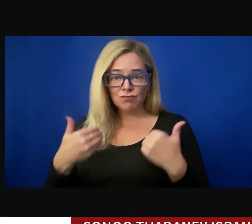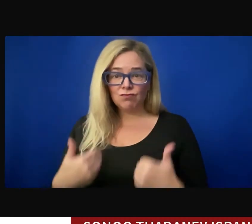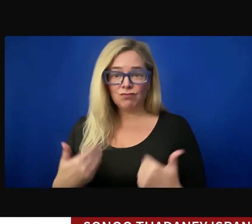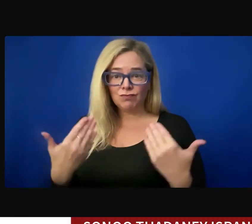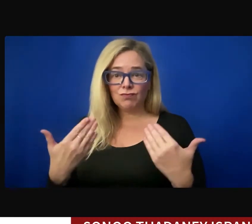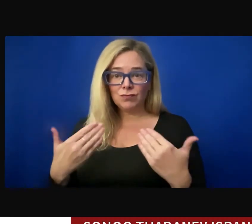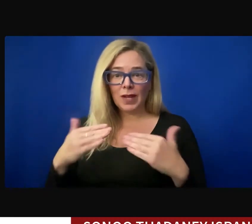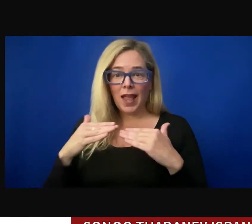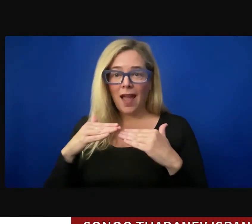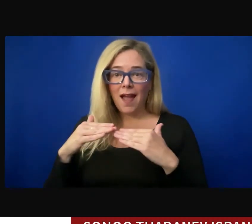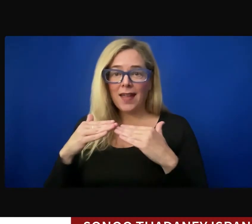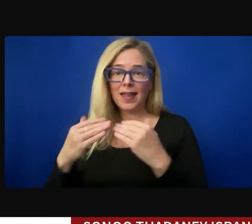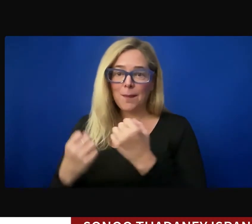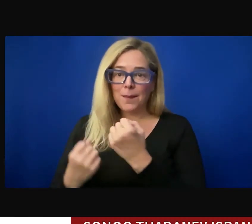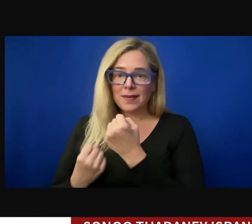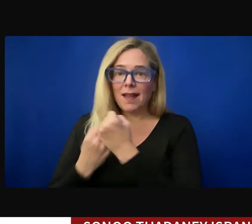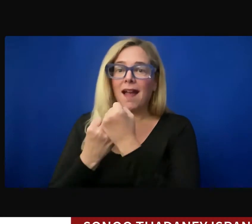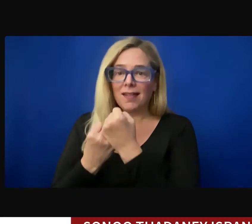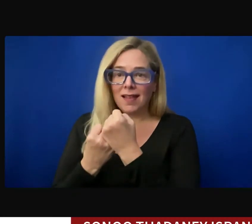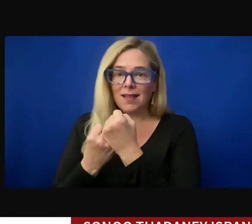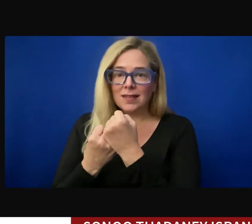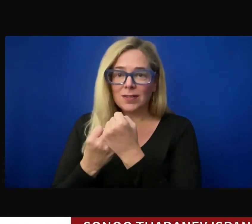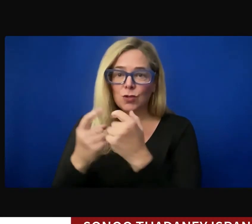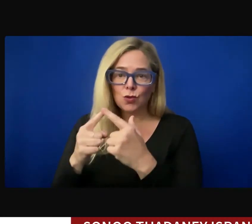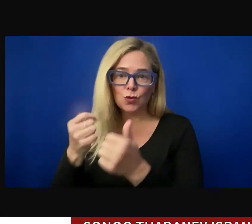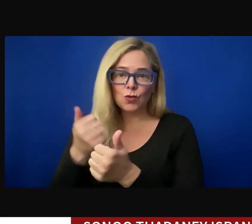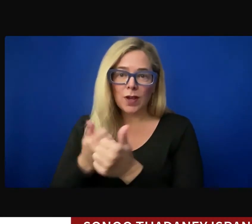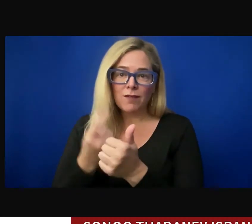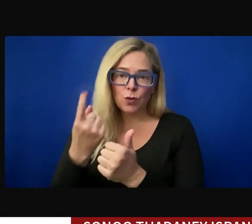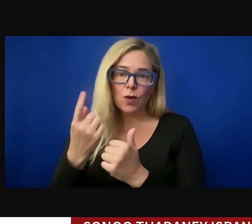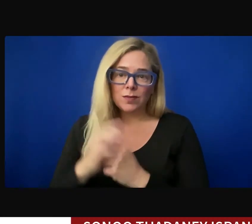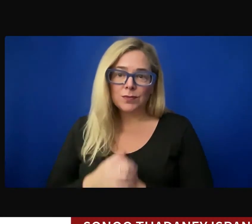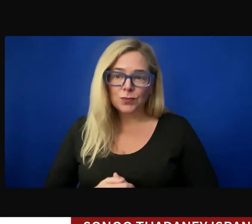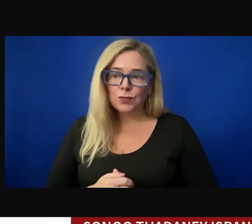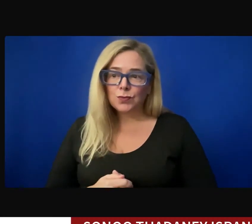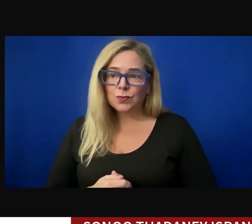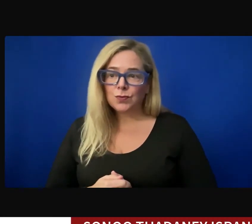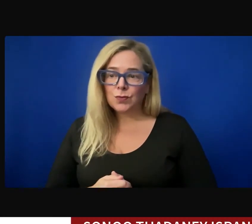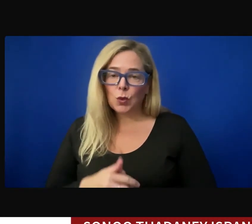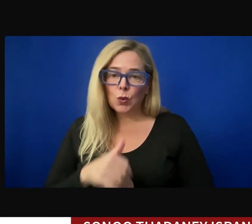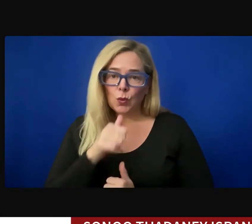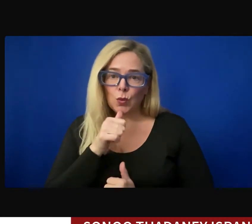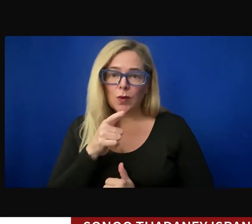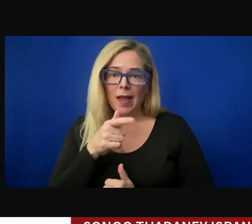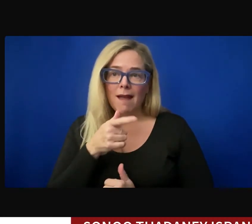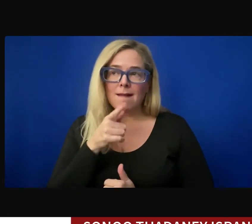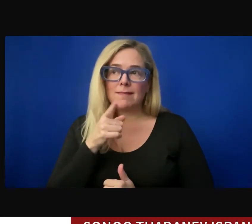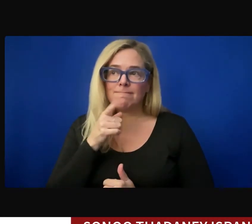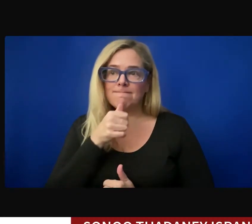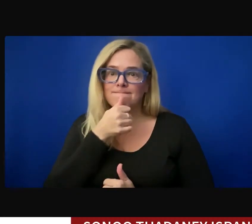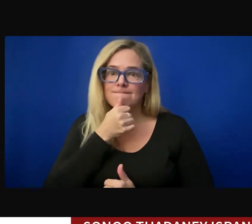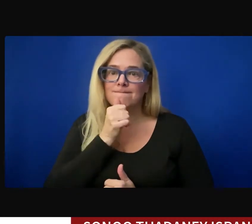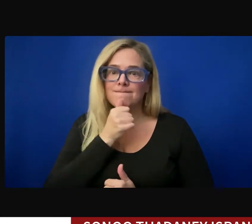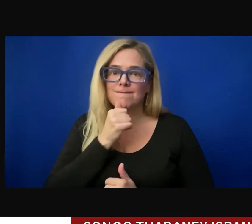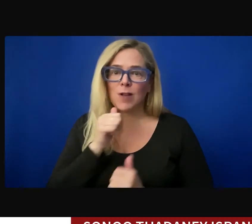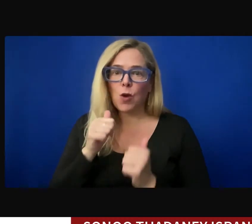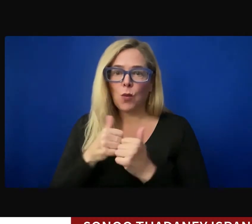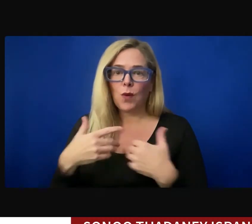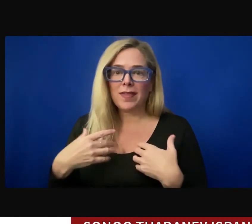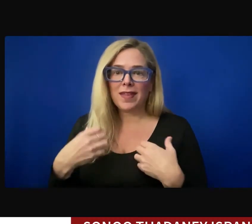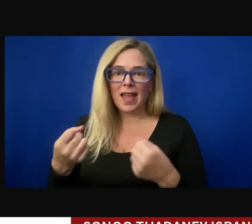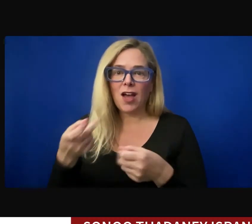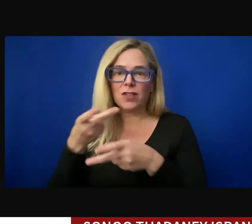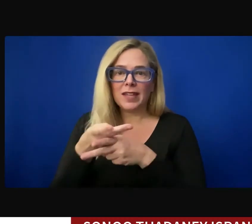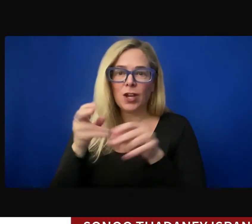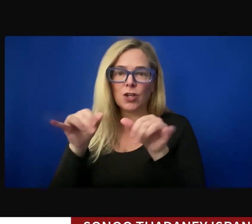who has otherwise been paid the price of a healthcare system, that prioritizes privilege.